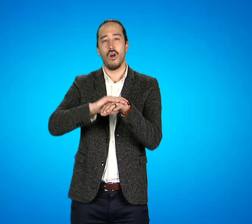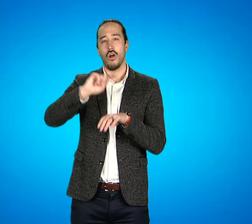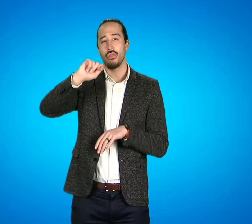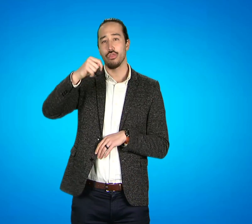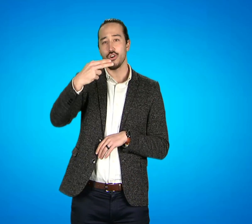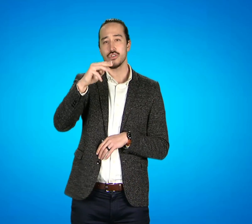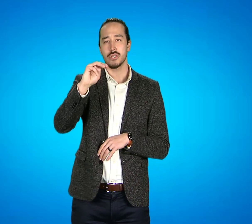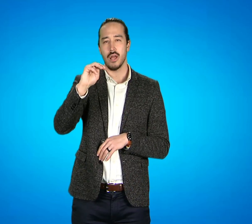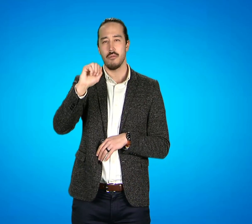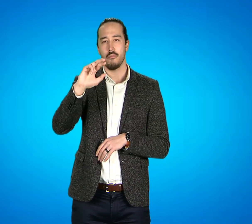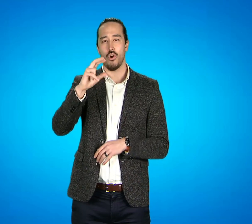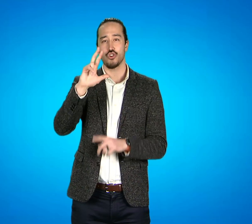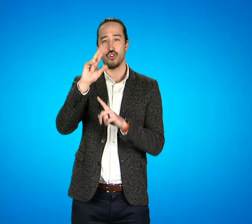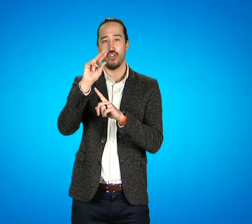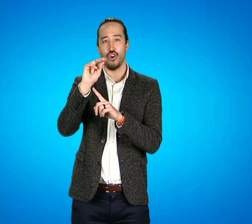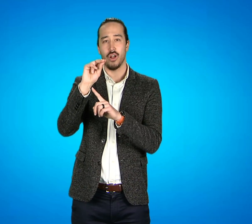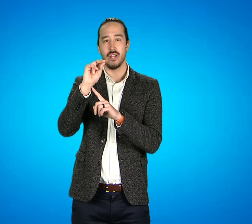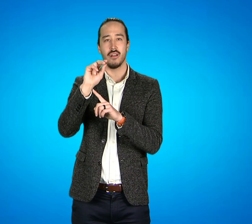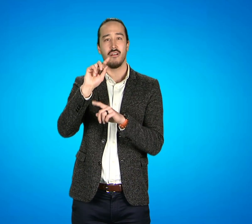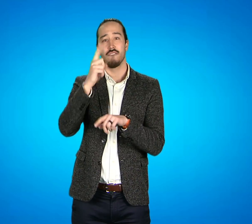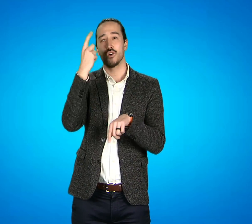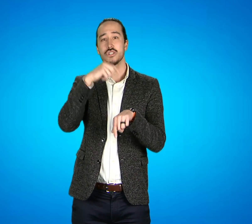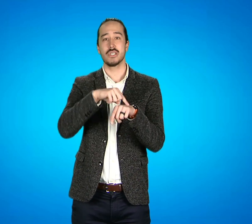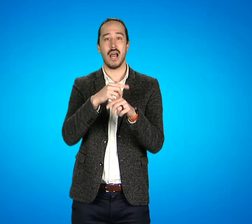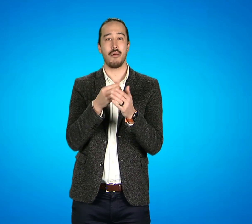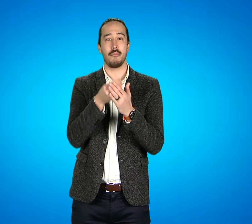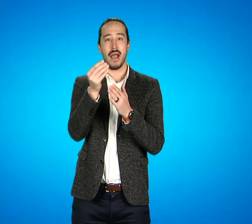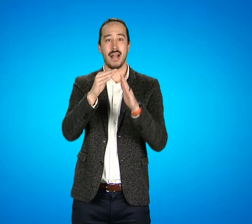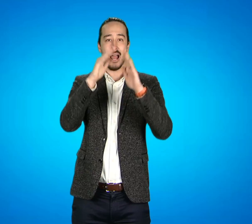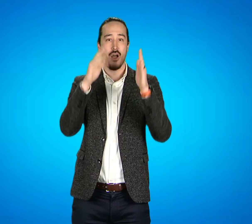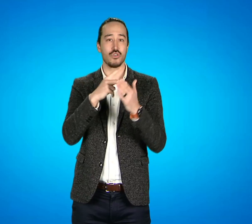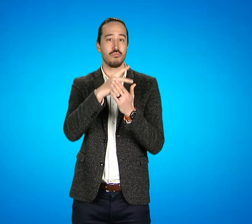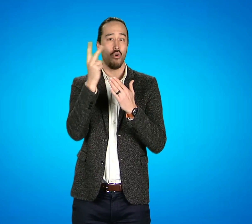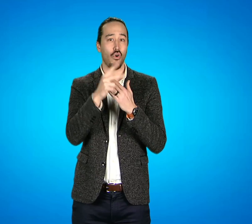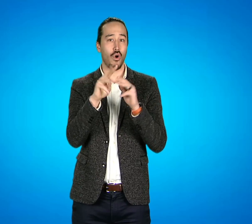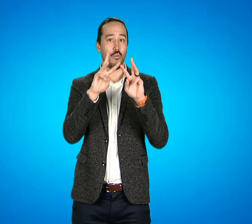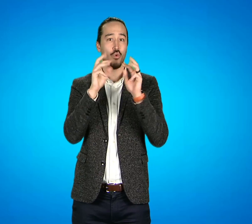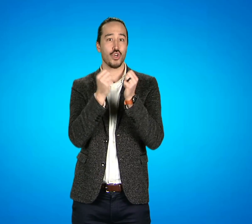On Thursday, March 30, a “First-Time Homebuying Program”